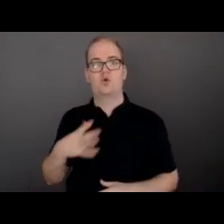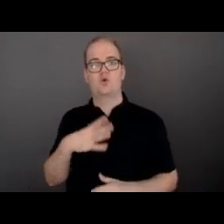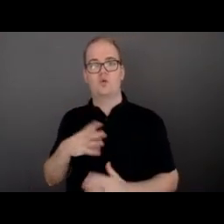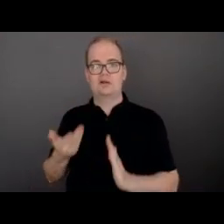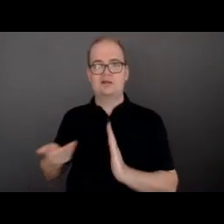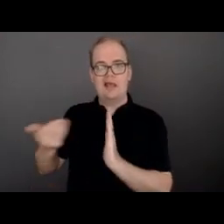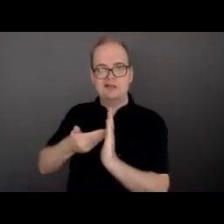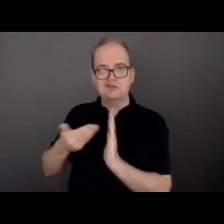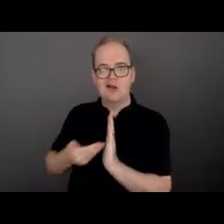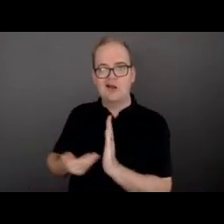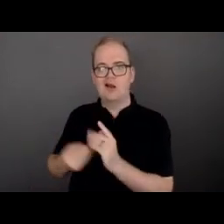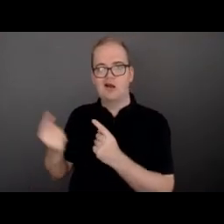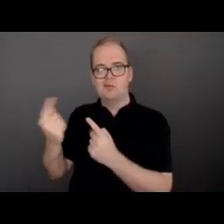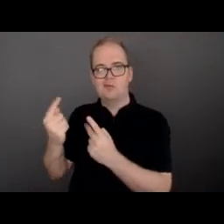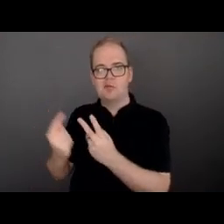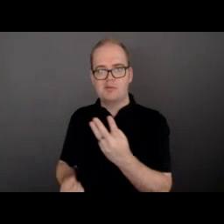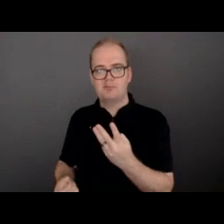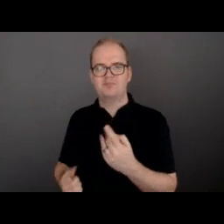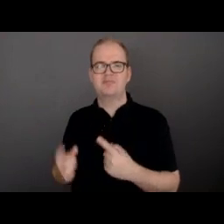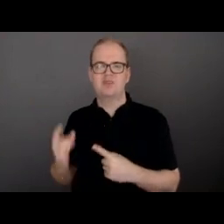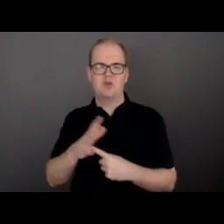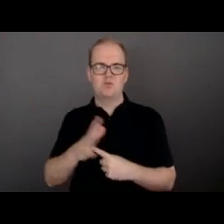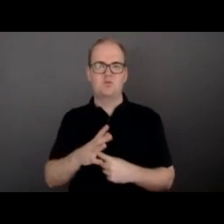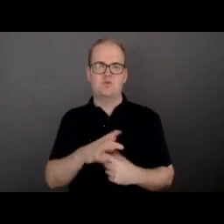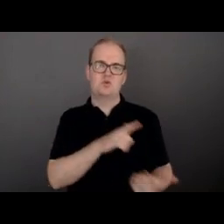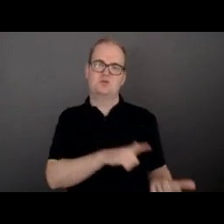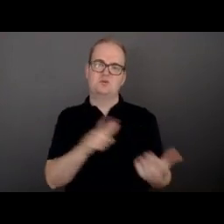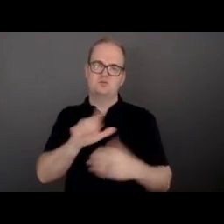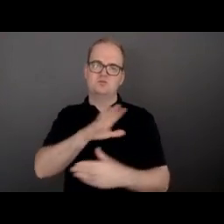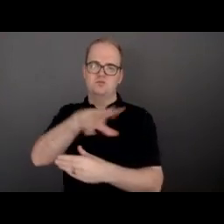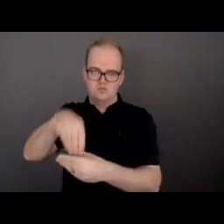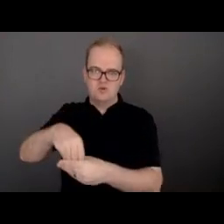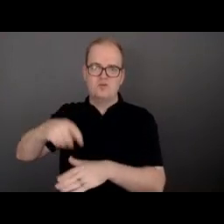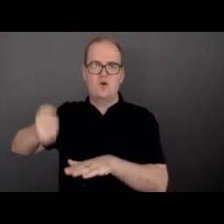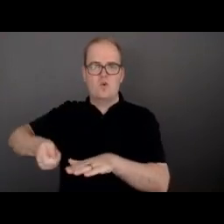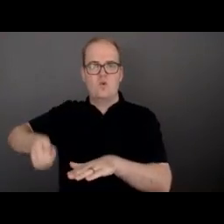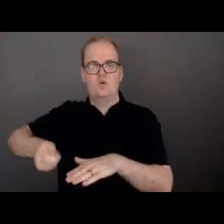parties to participate so they can have that voice.